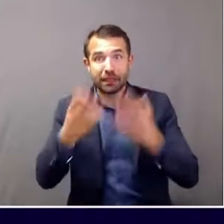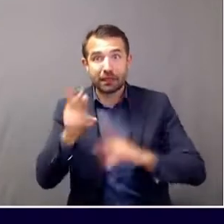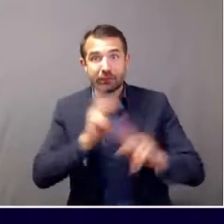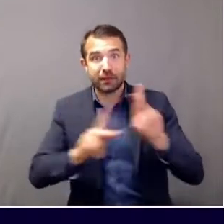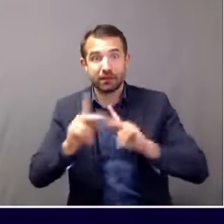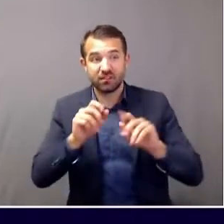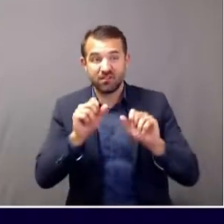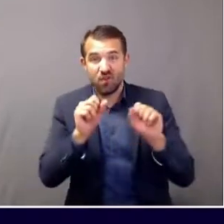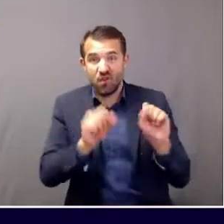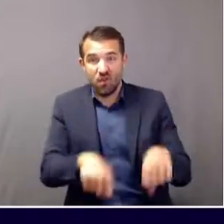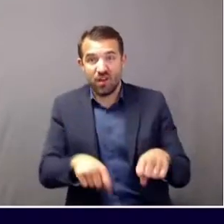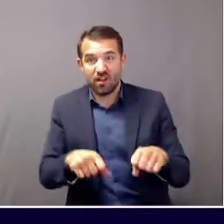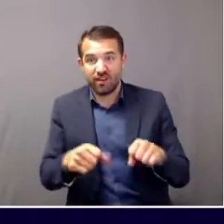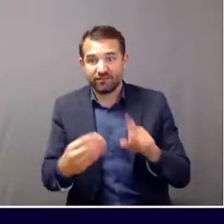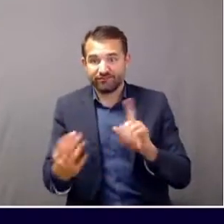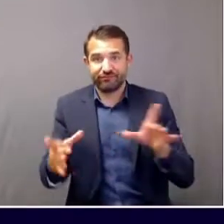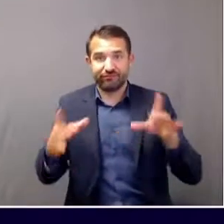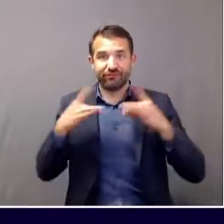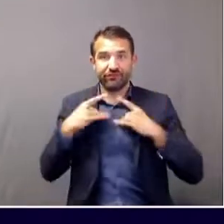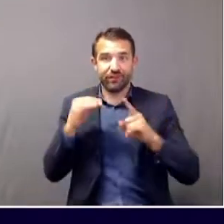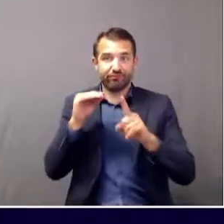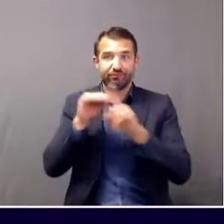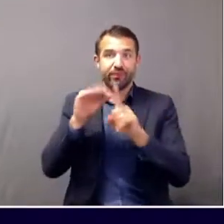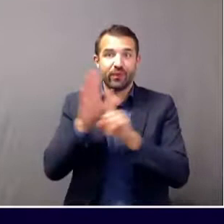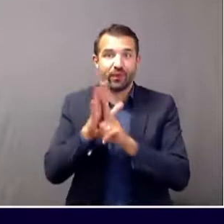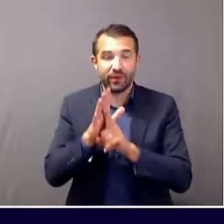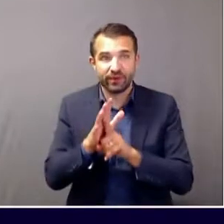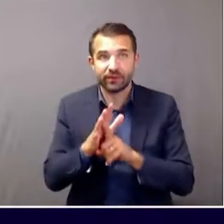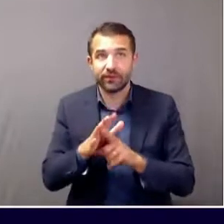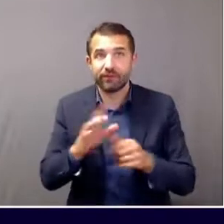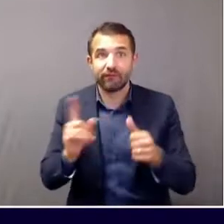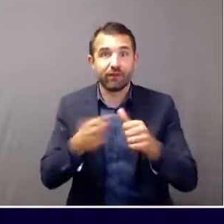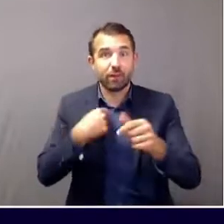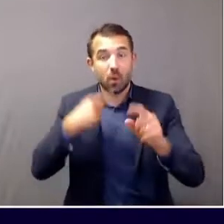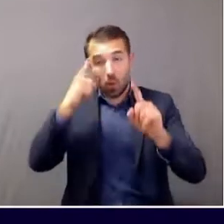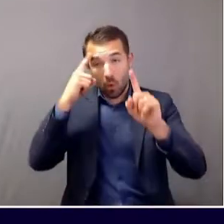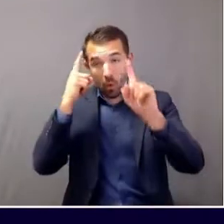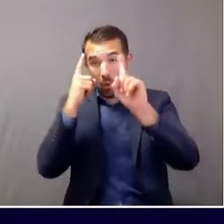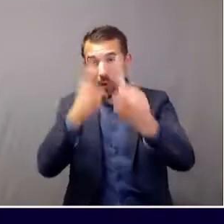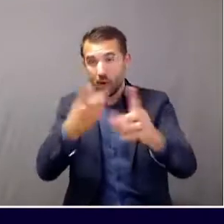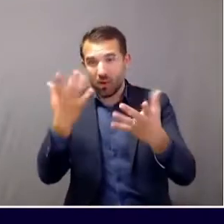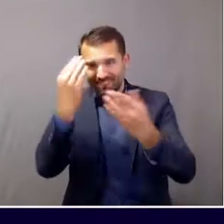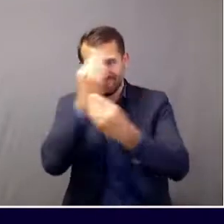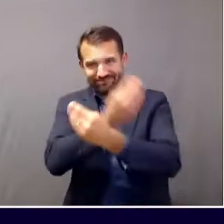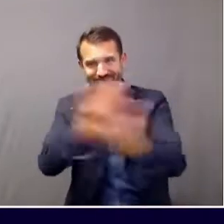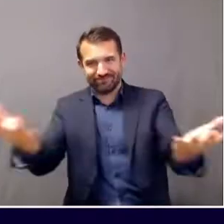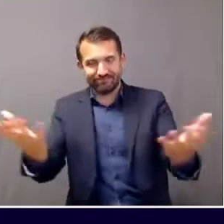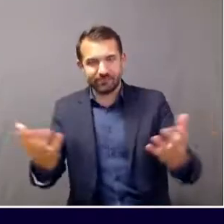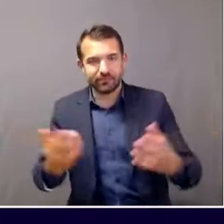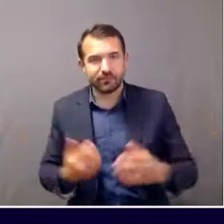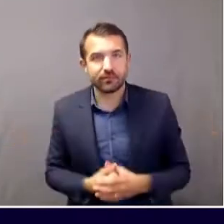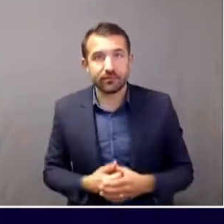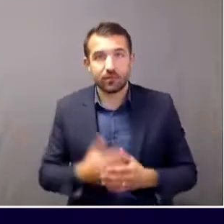exposed our first goal is to let the